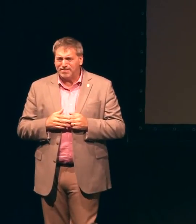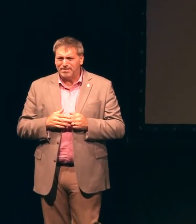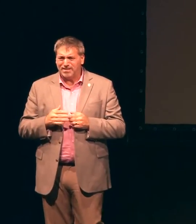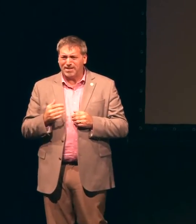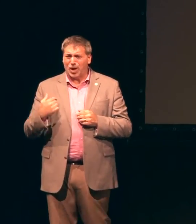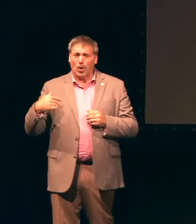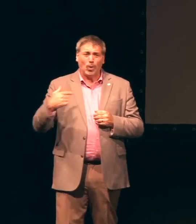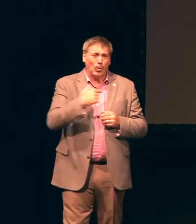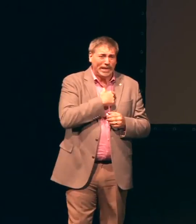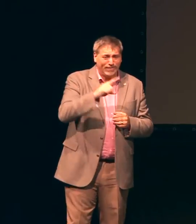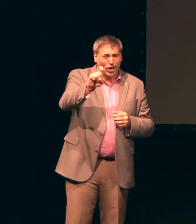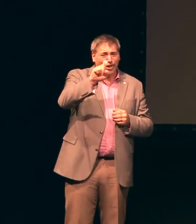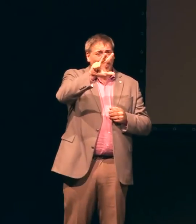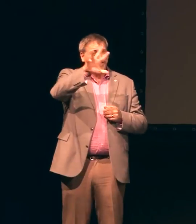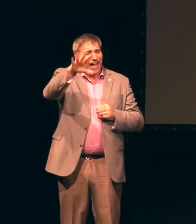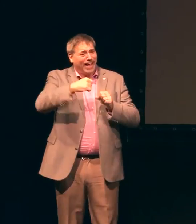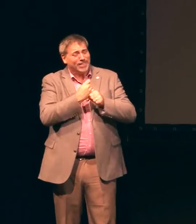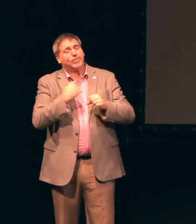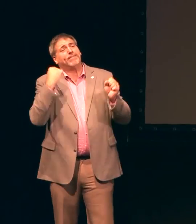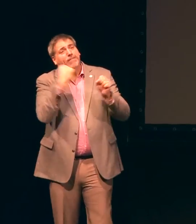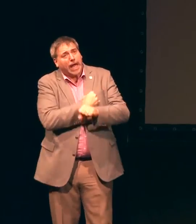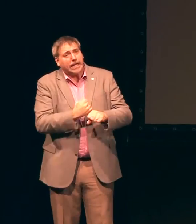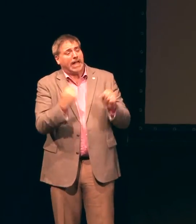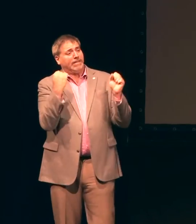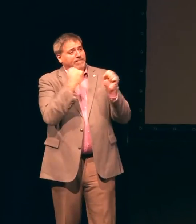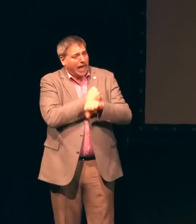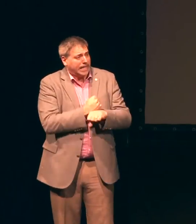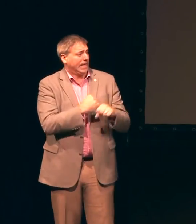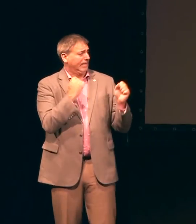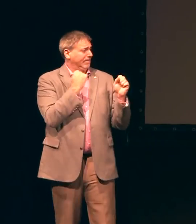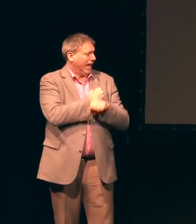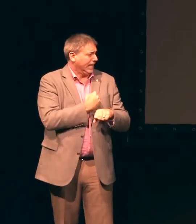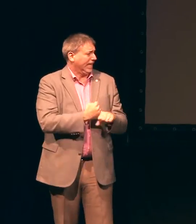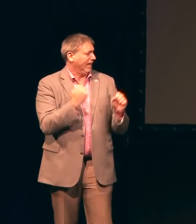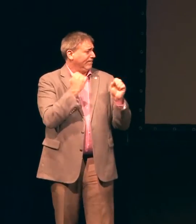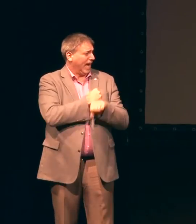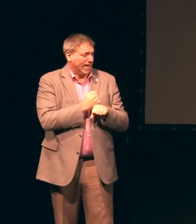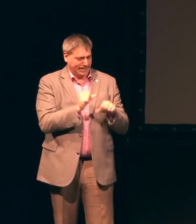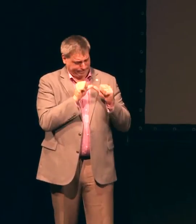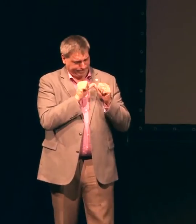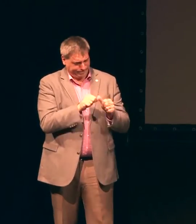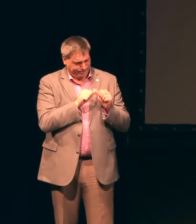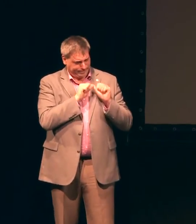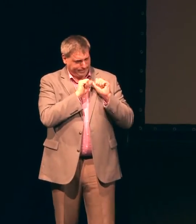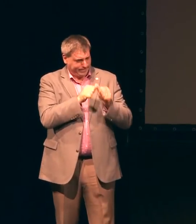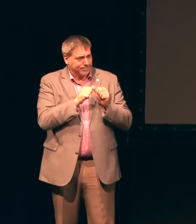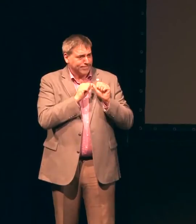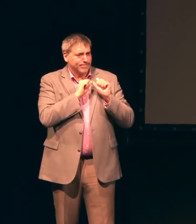about with accountability. For 135 years, we have been fighting and fighting and fighting, we